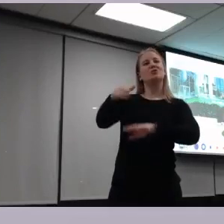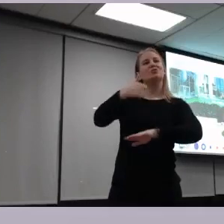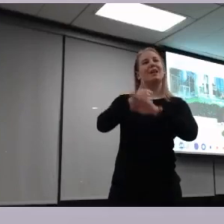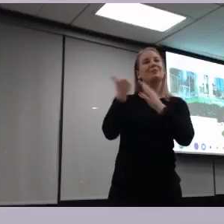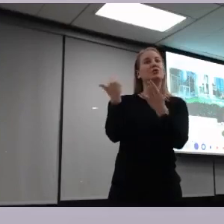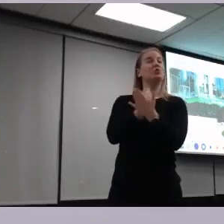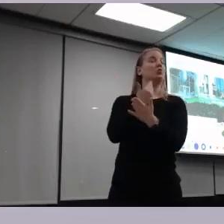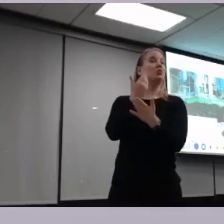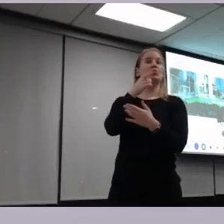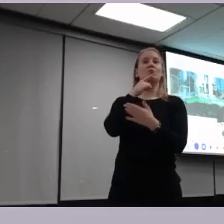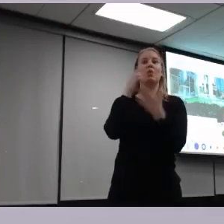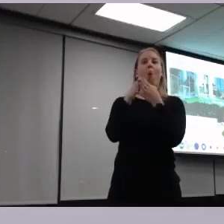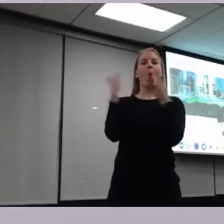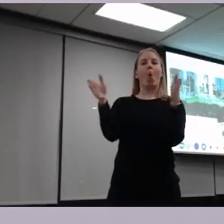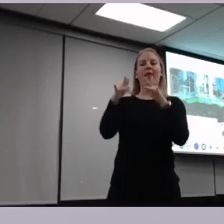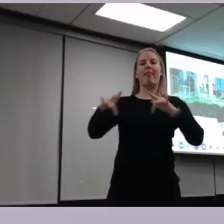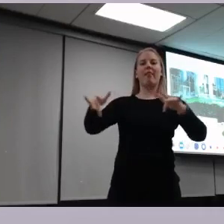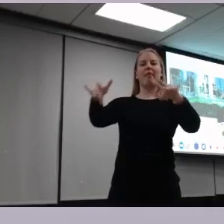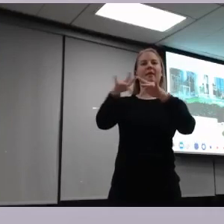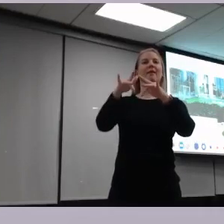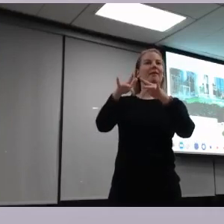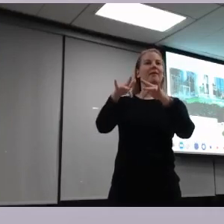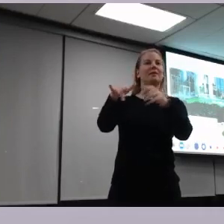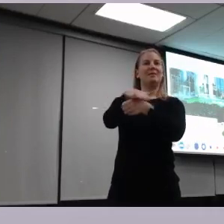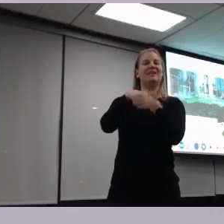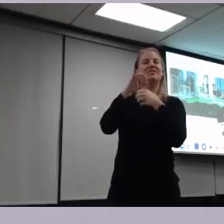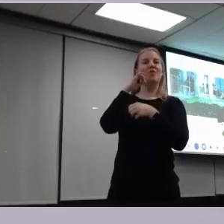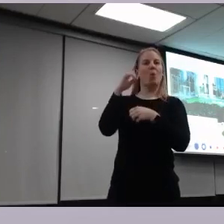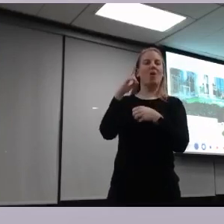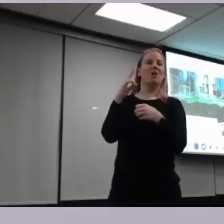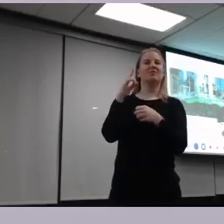Now you see an image of a sports court in the dog park.